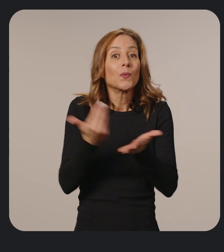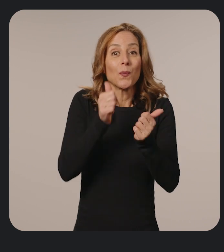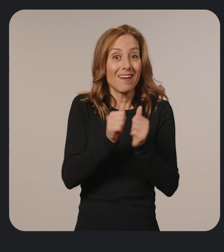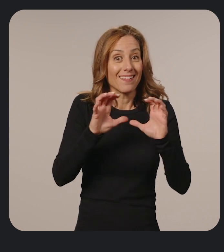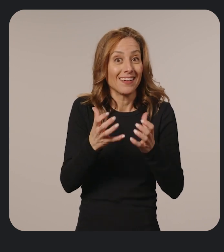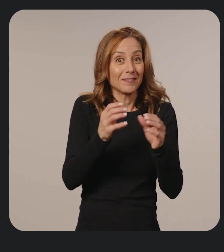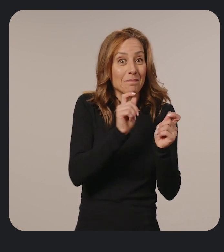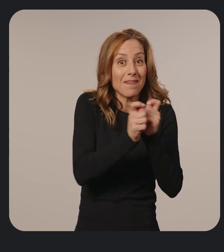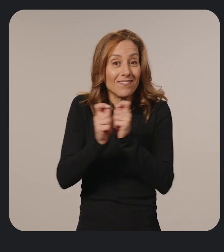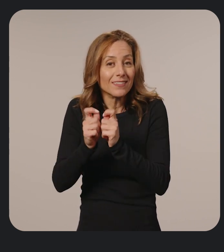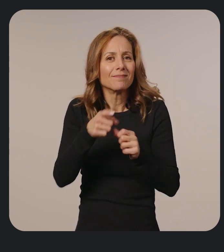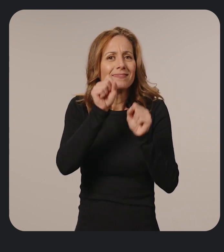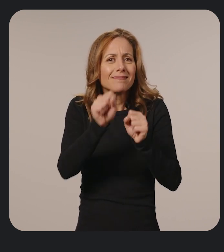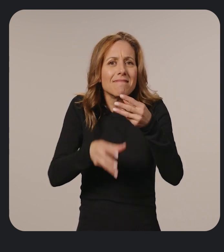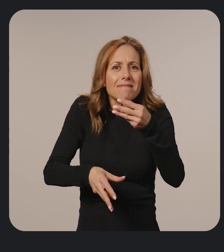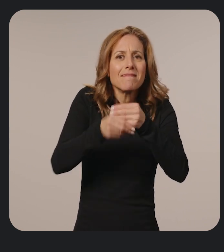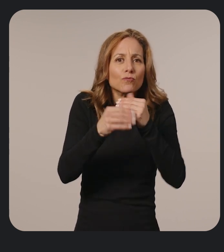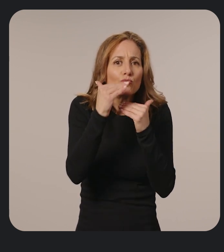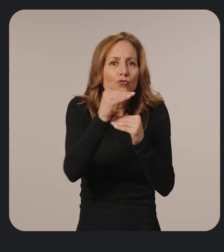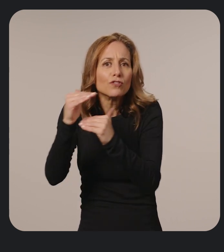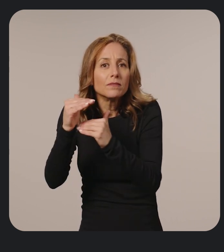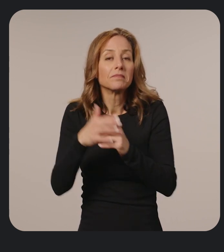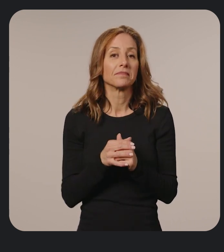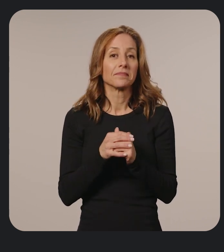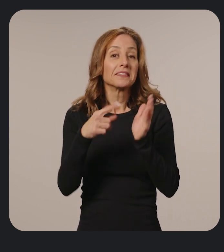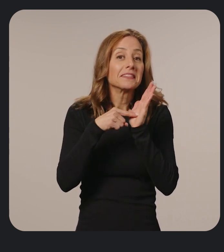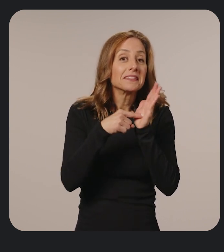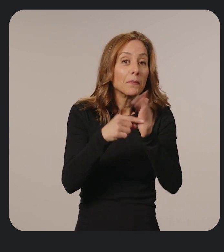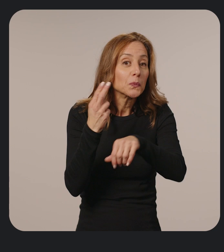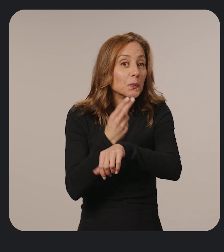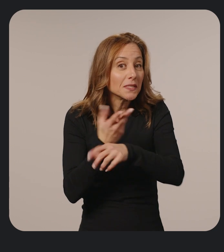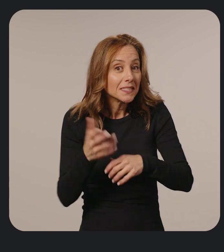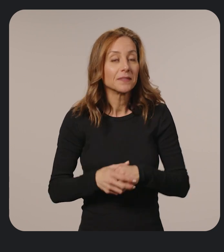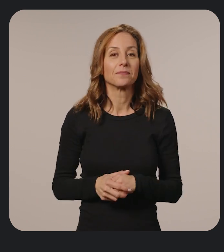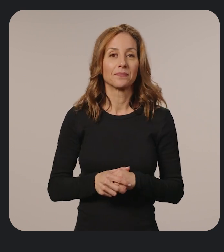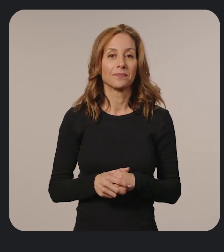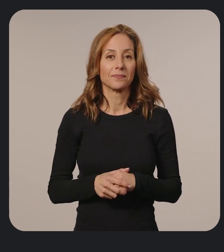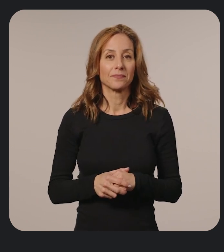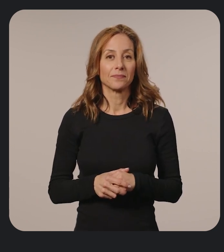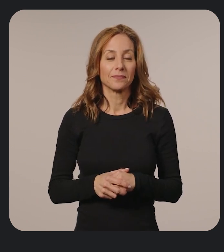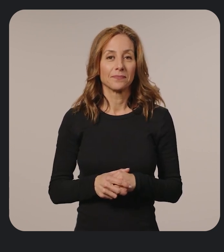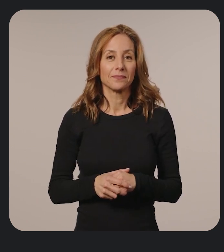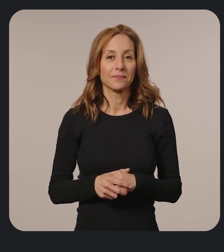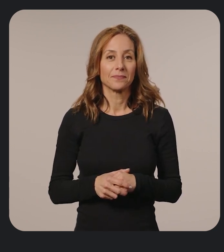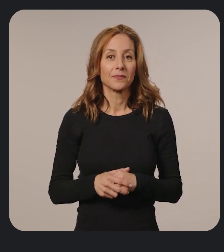But what's new with class modifiers is the ability to add restrictions to this. Here are some sample uses.